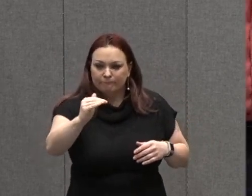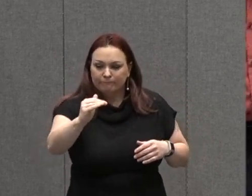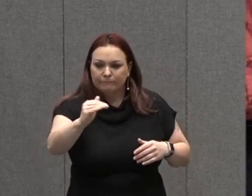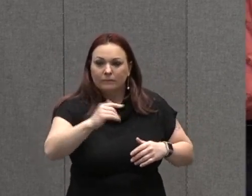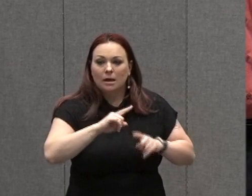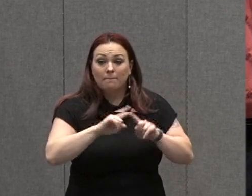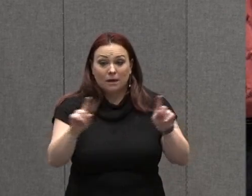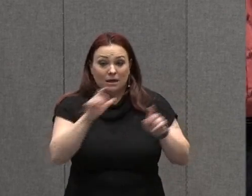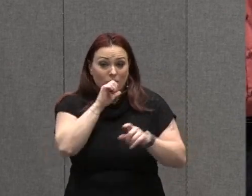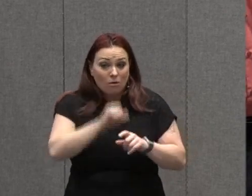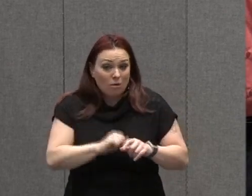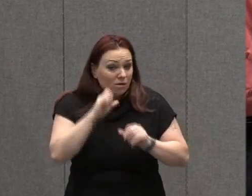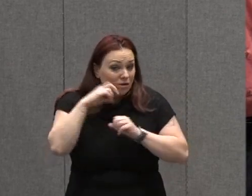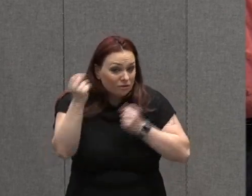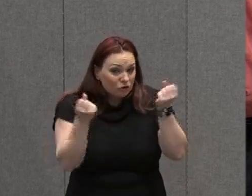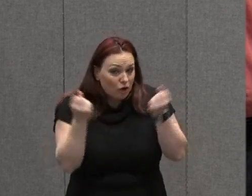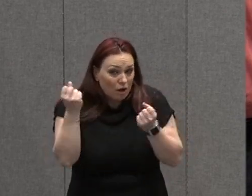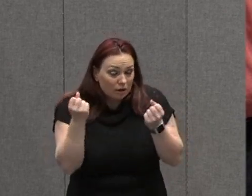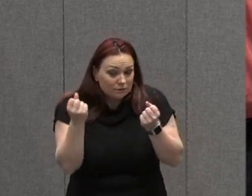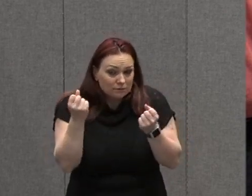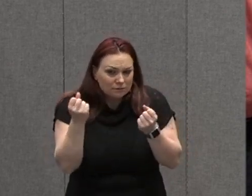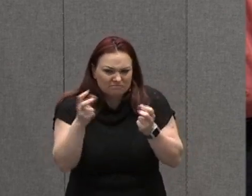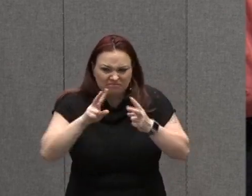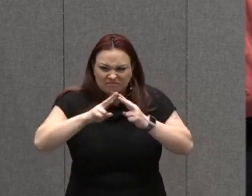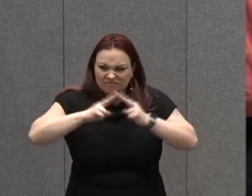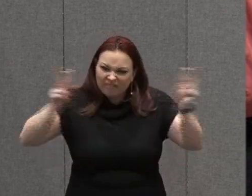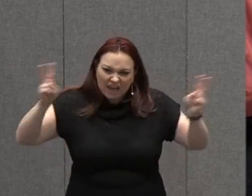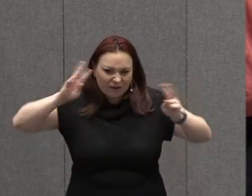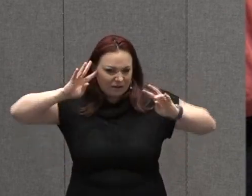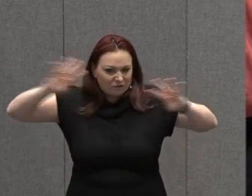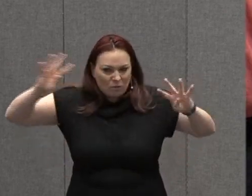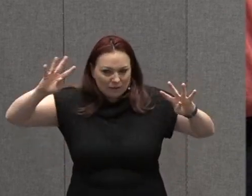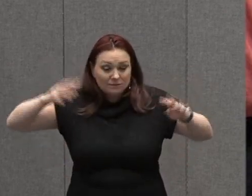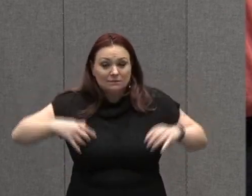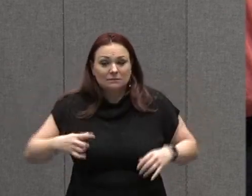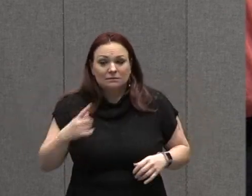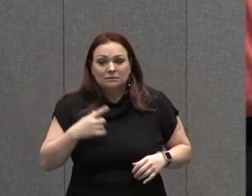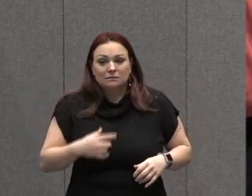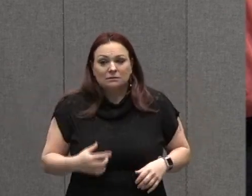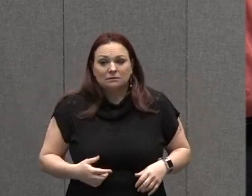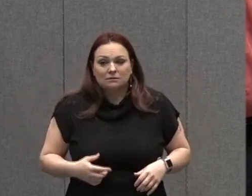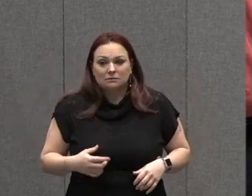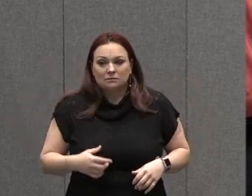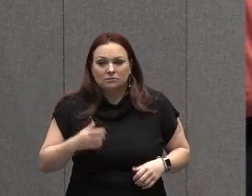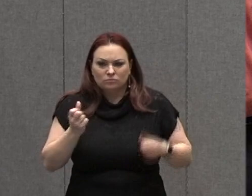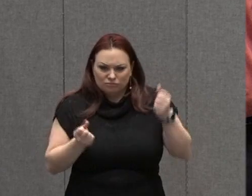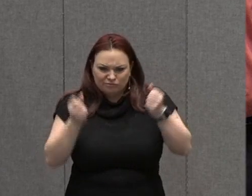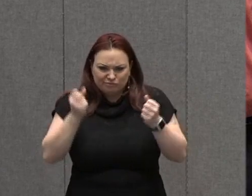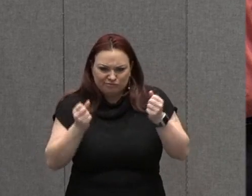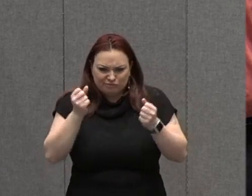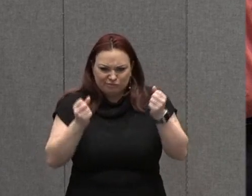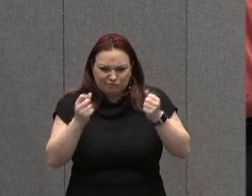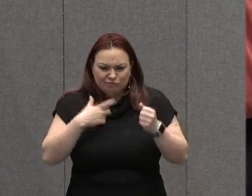But old cars are very noisy. Old cars sound like this: Brack-a brack-a brack-a brack-a Want to try it?